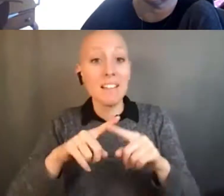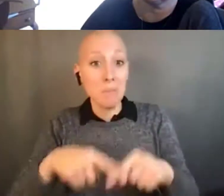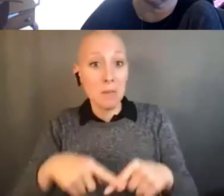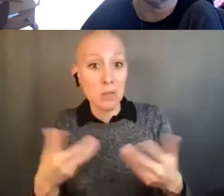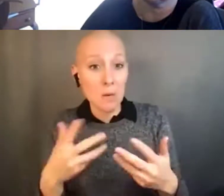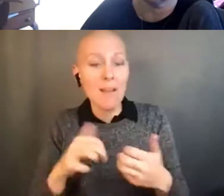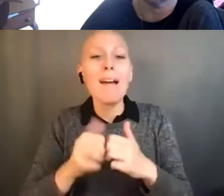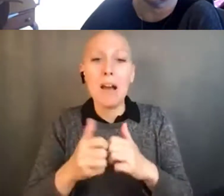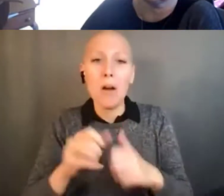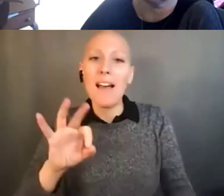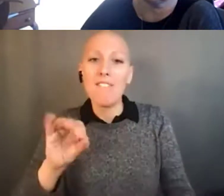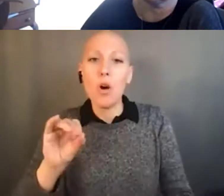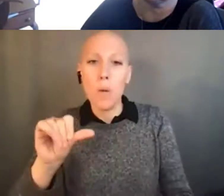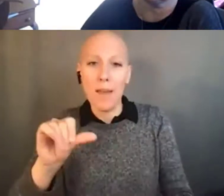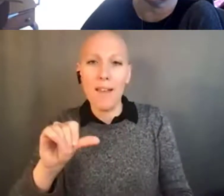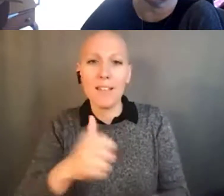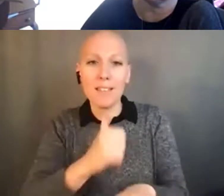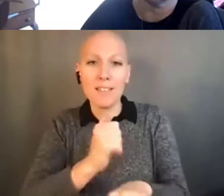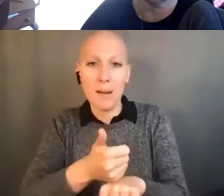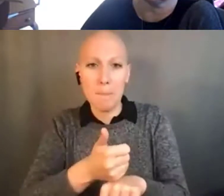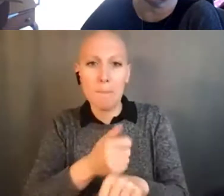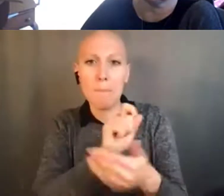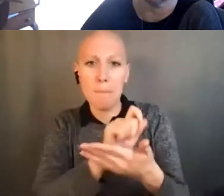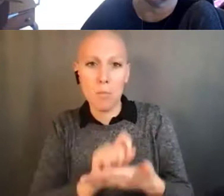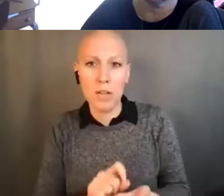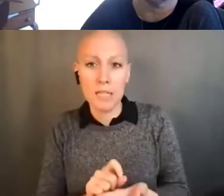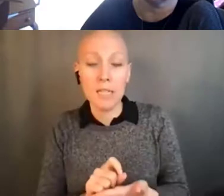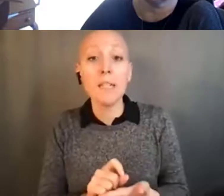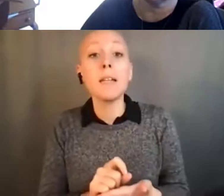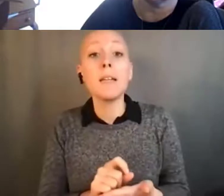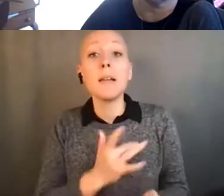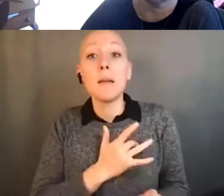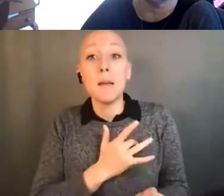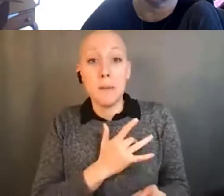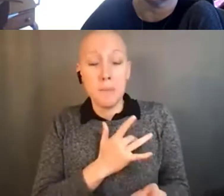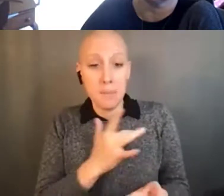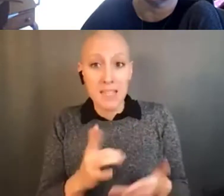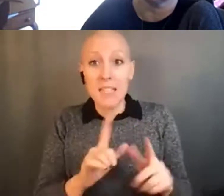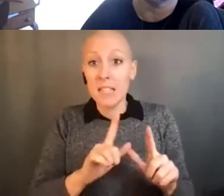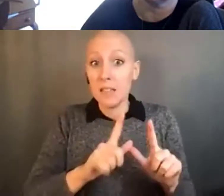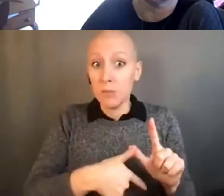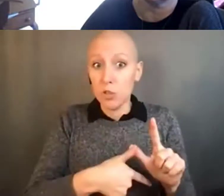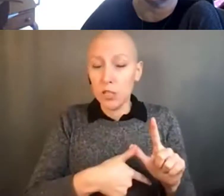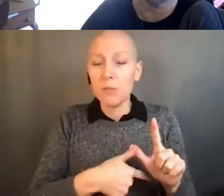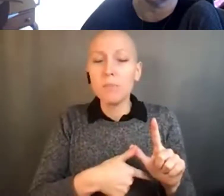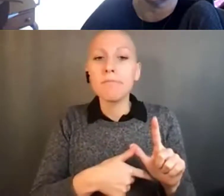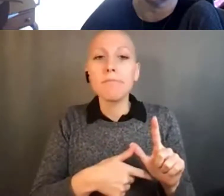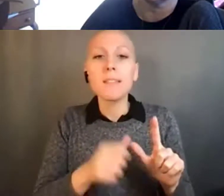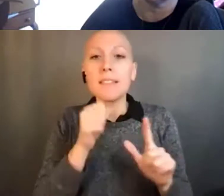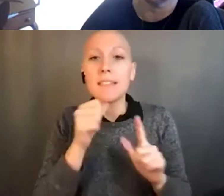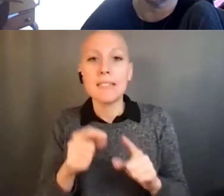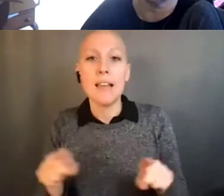it's not right at a receipt date so it may tell you that all applications need to be received by X